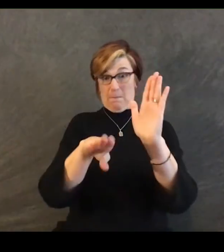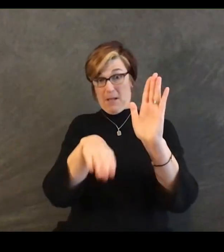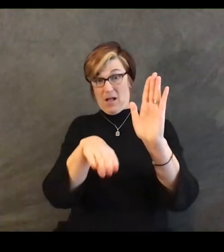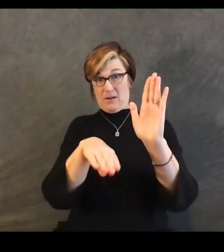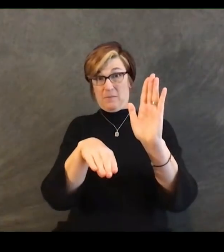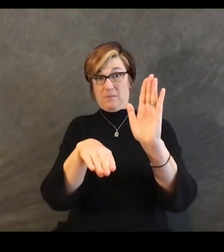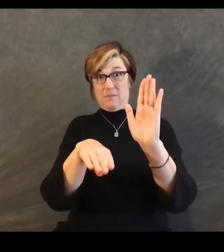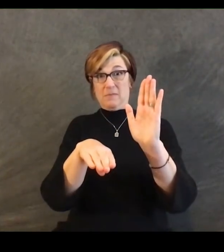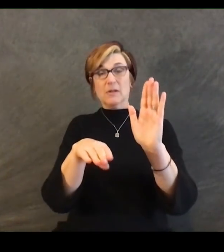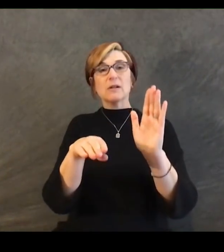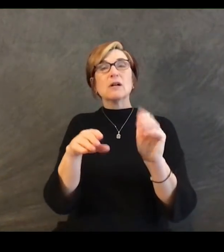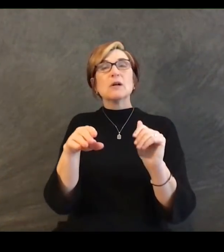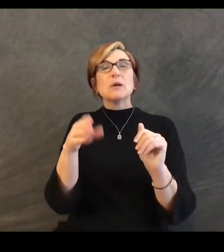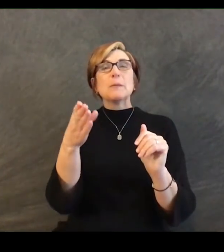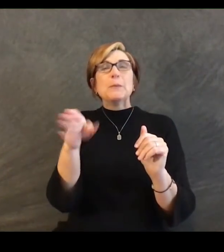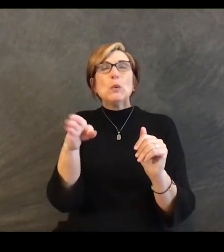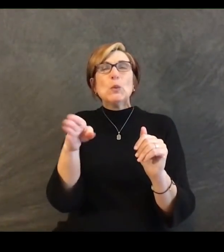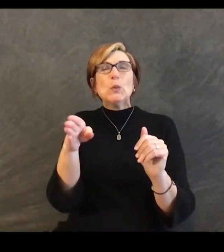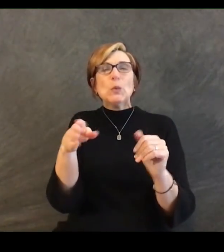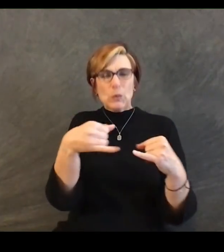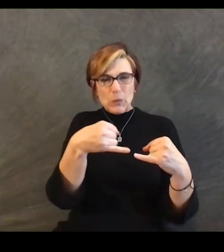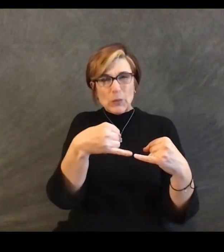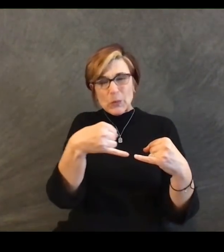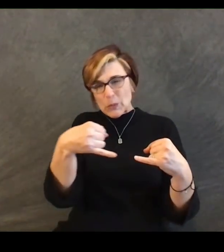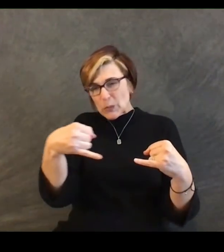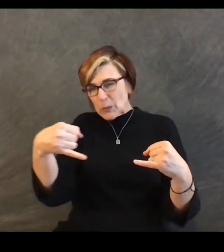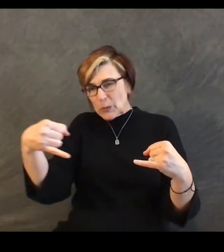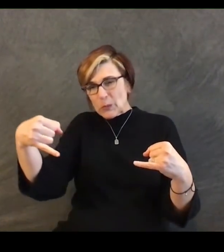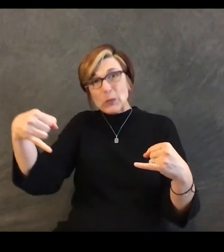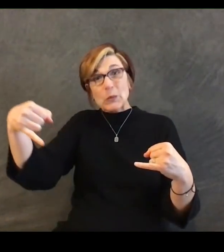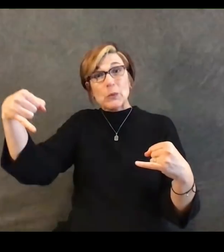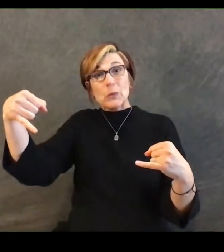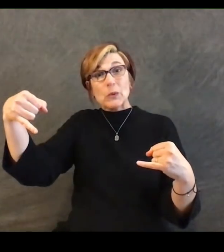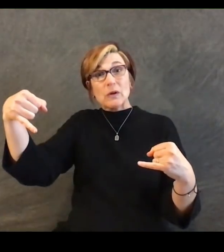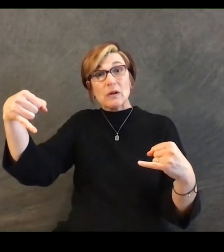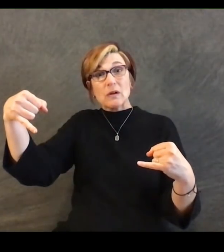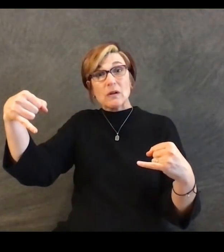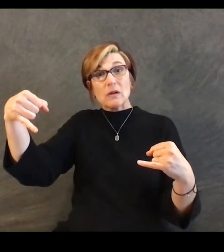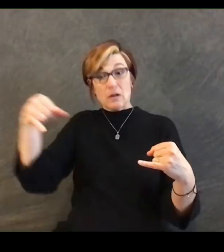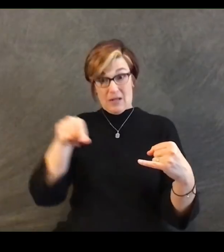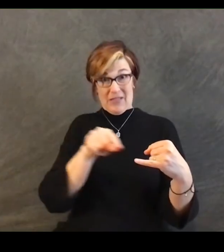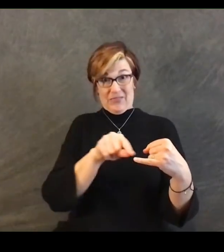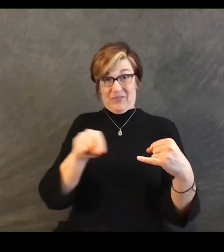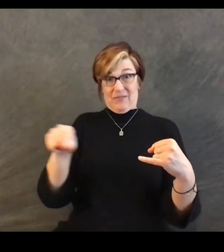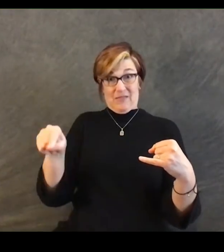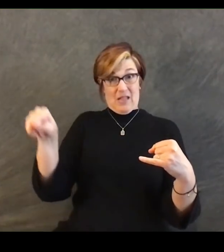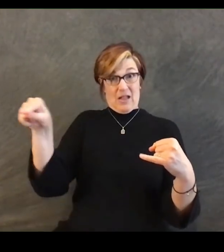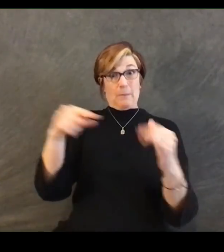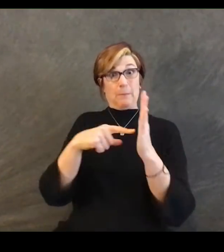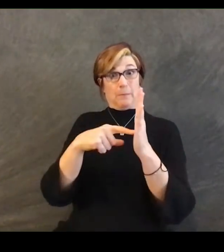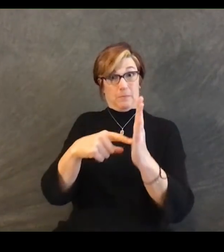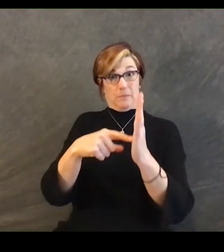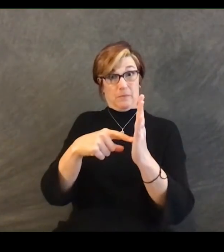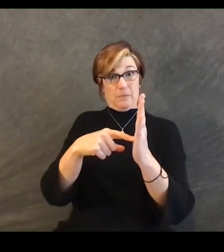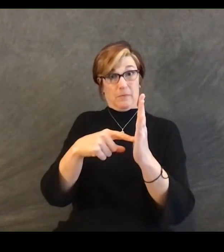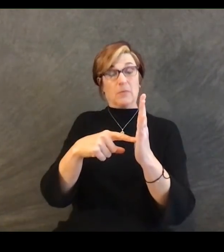at the very bottom that's the current cases in California the cumulative cases